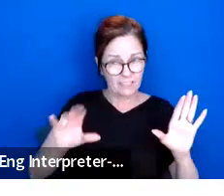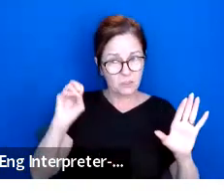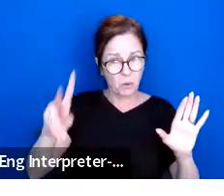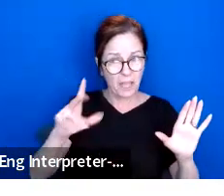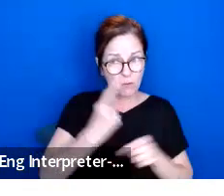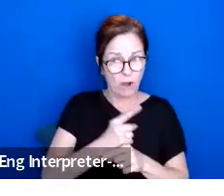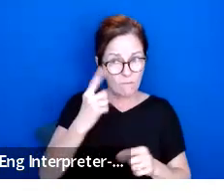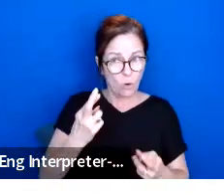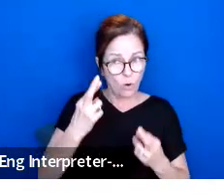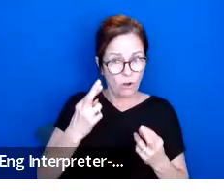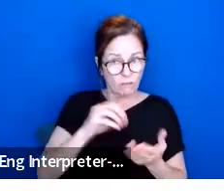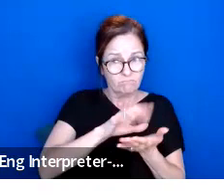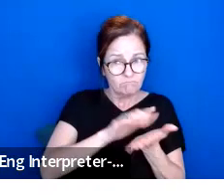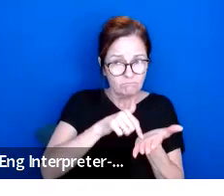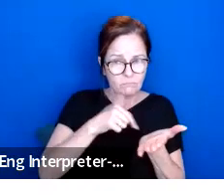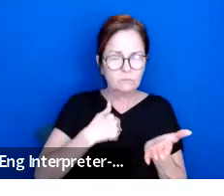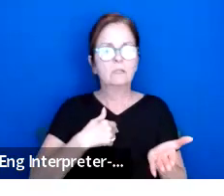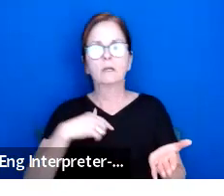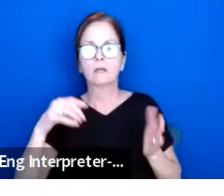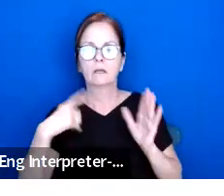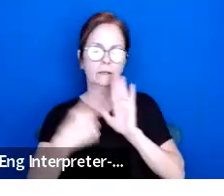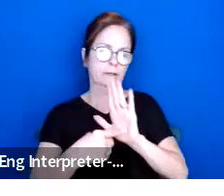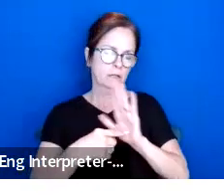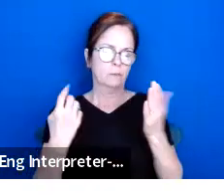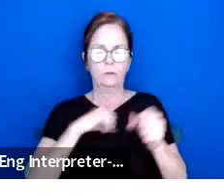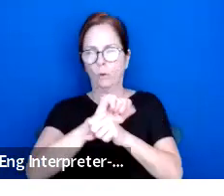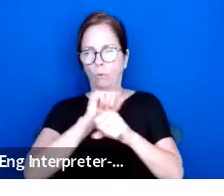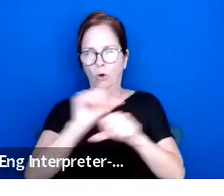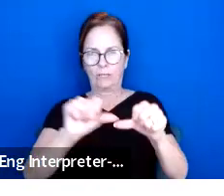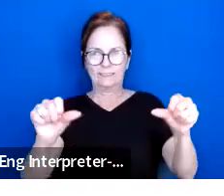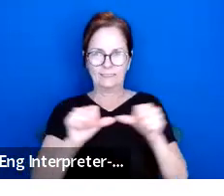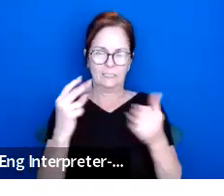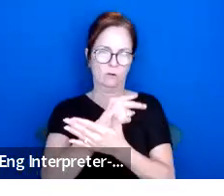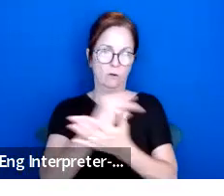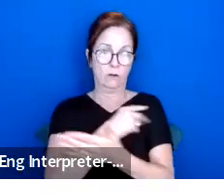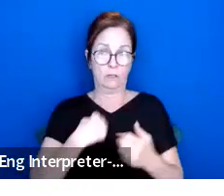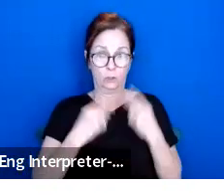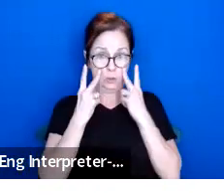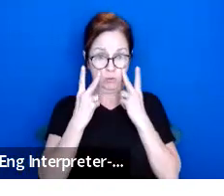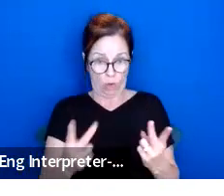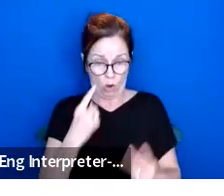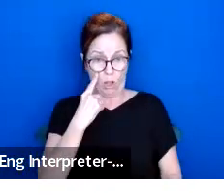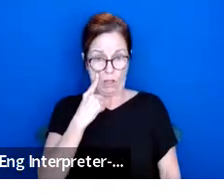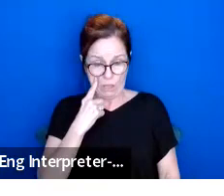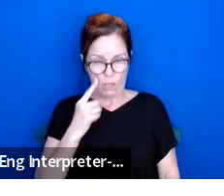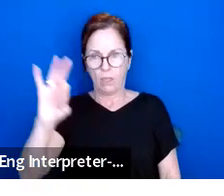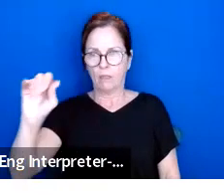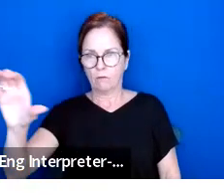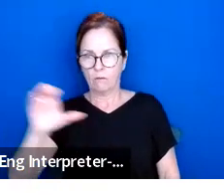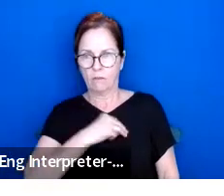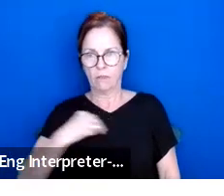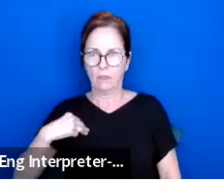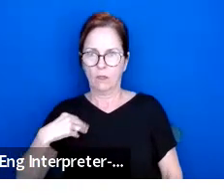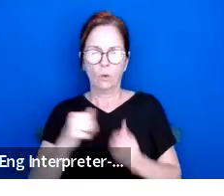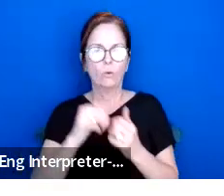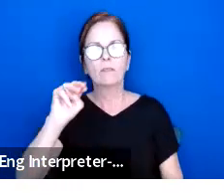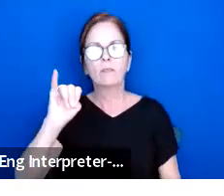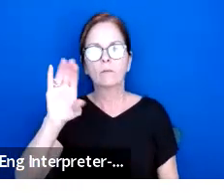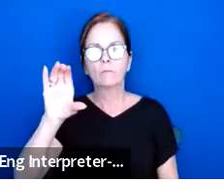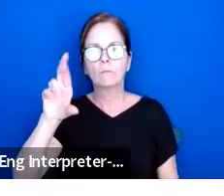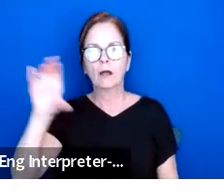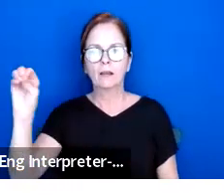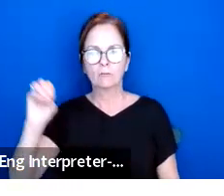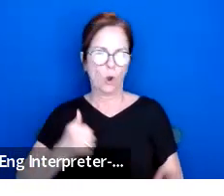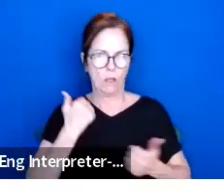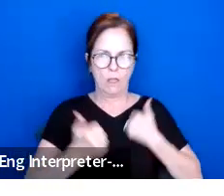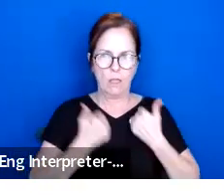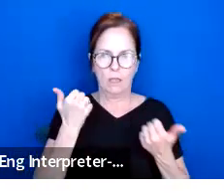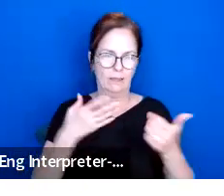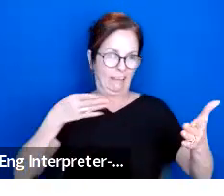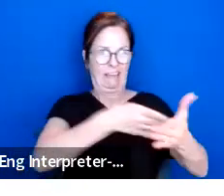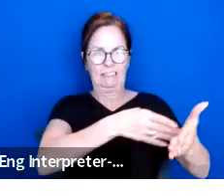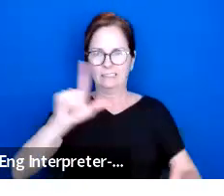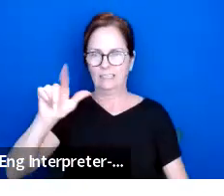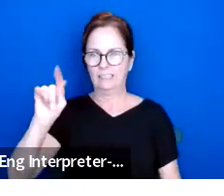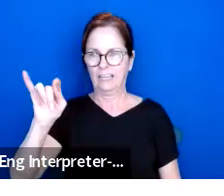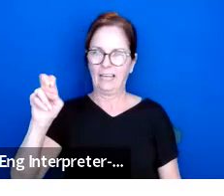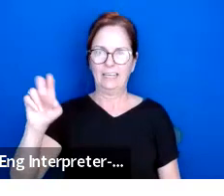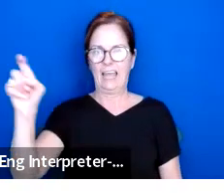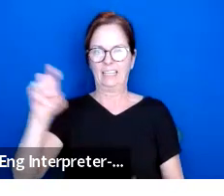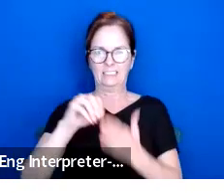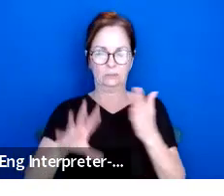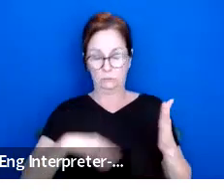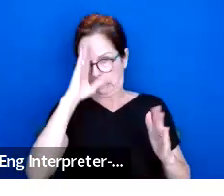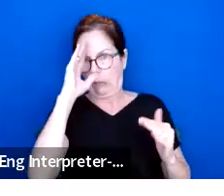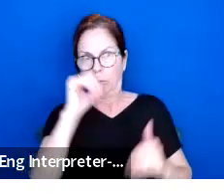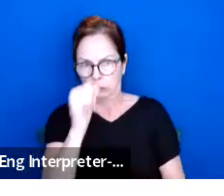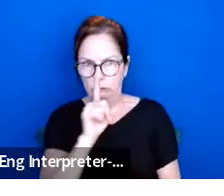Yes. So for example, let's say in the workstation review. You witness the faculty member engaging in in microaggressions against Latinx students although I hope that's not true but let's say that was the observation.